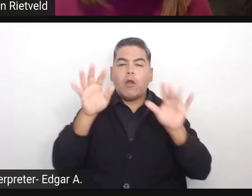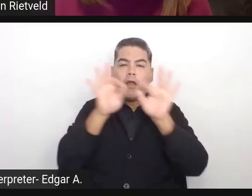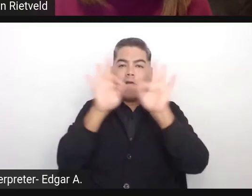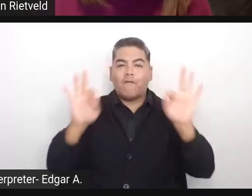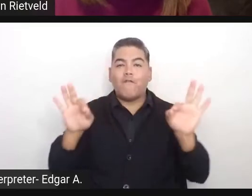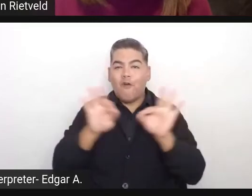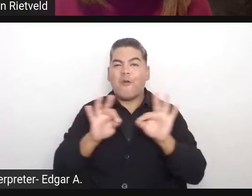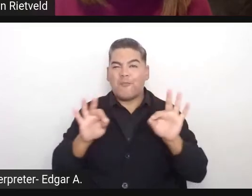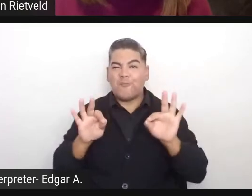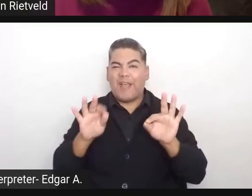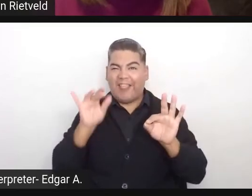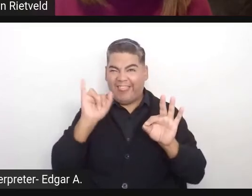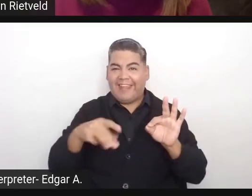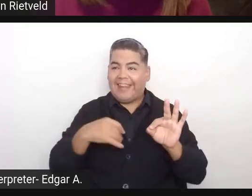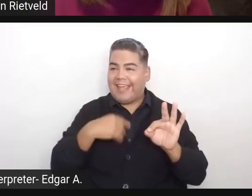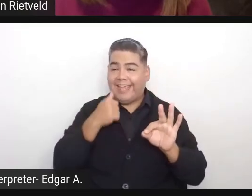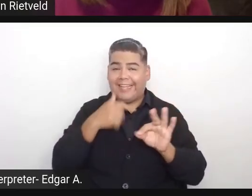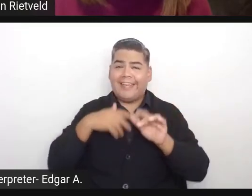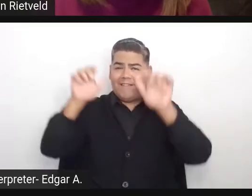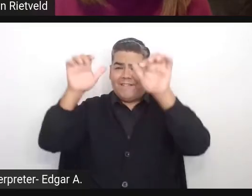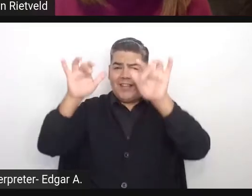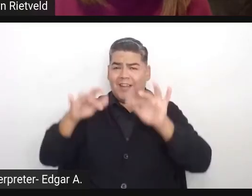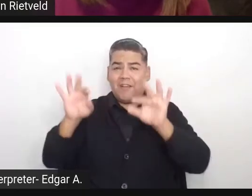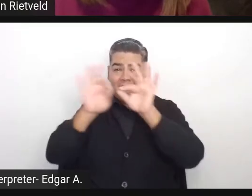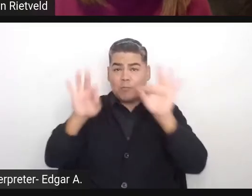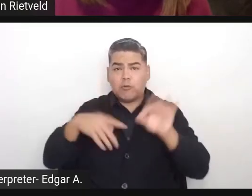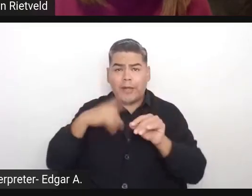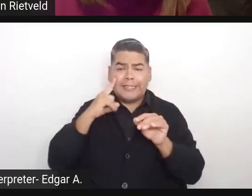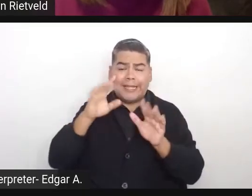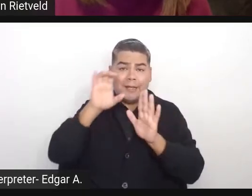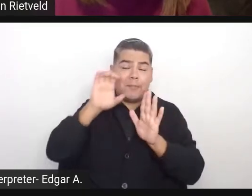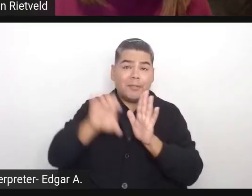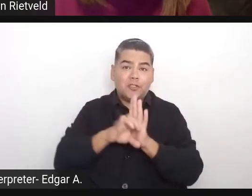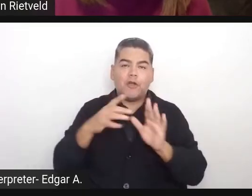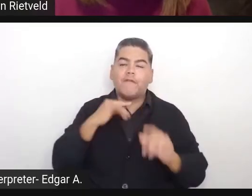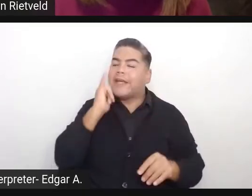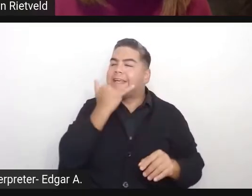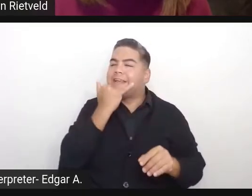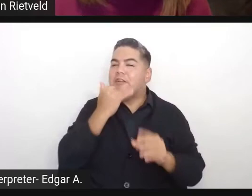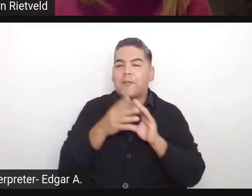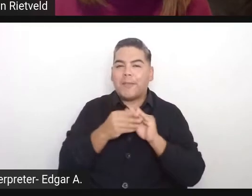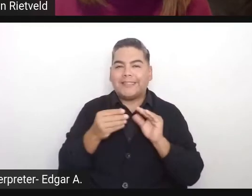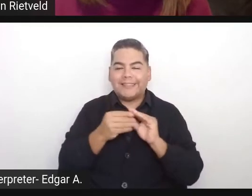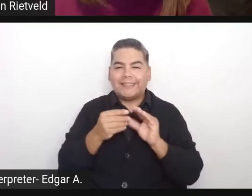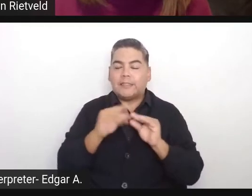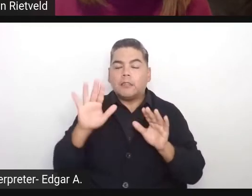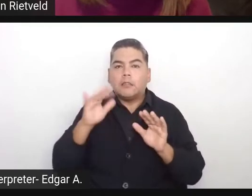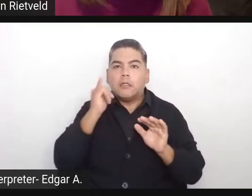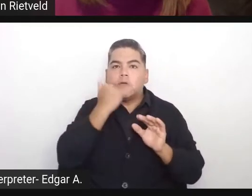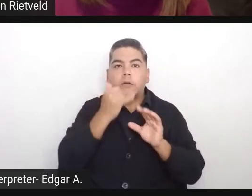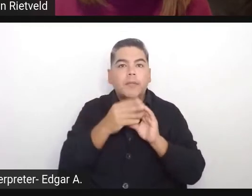I didn't fill it out when I submitted the form, so I could take a picture of the error message. I was surprised that the error message didn't include that dropdown,